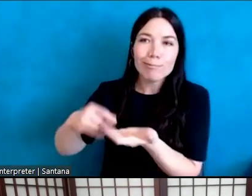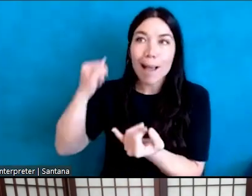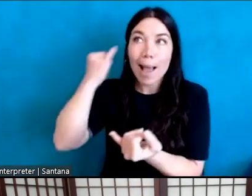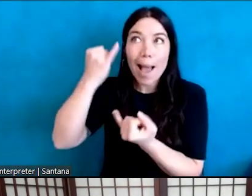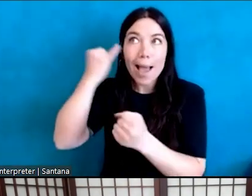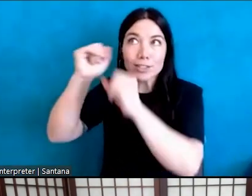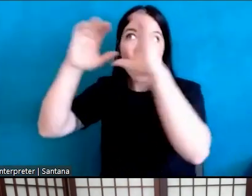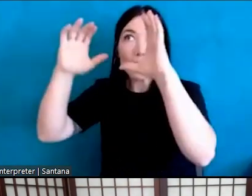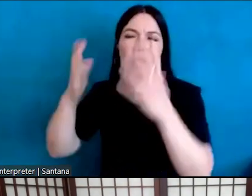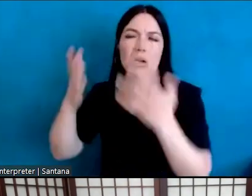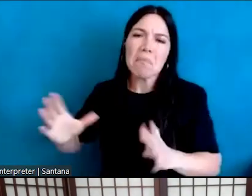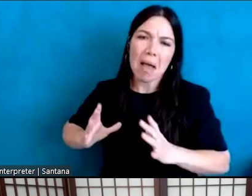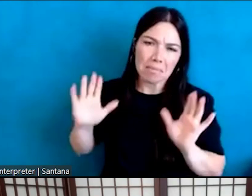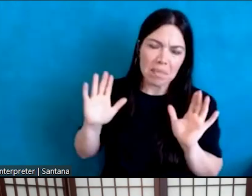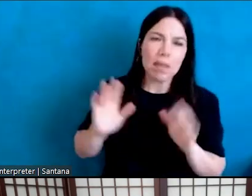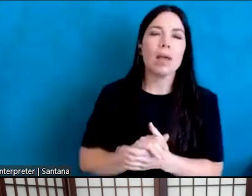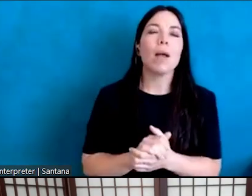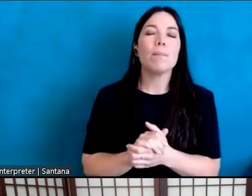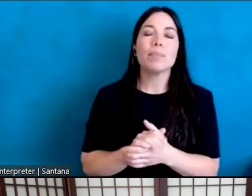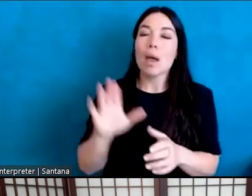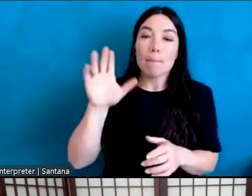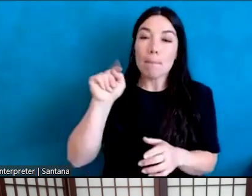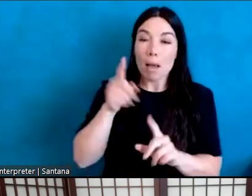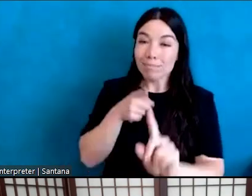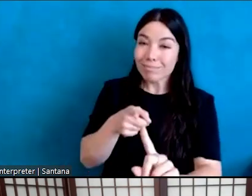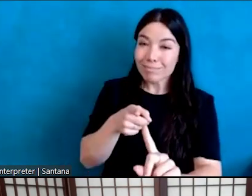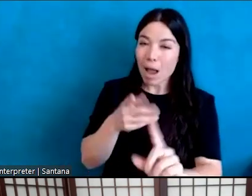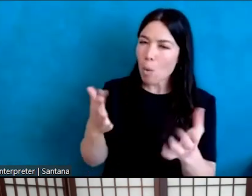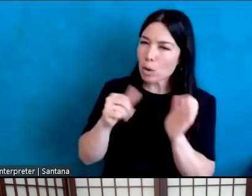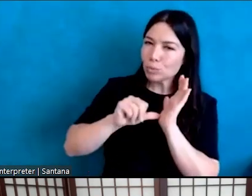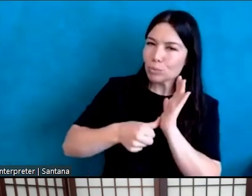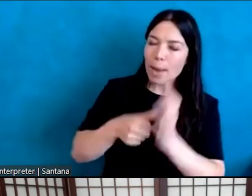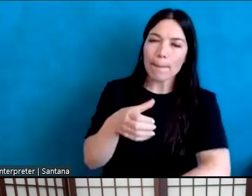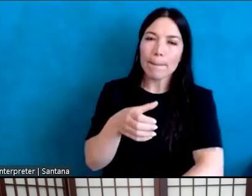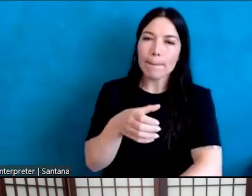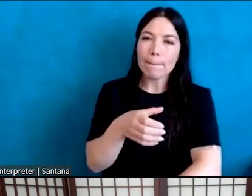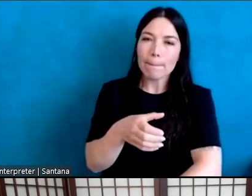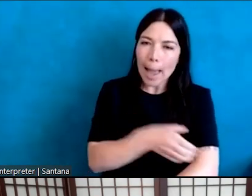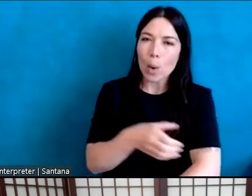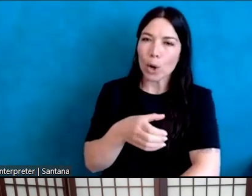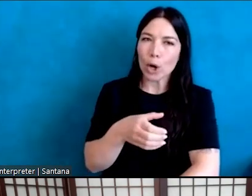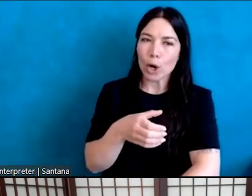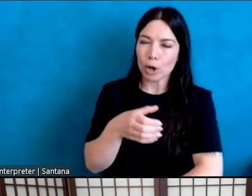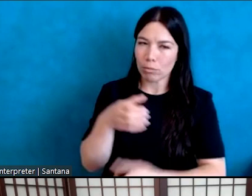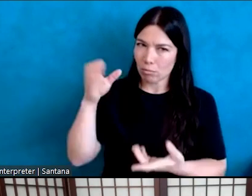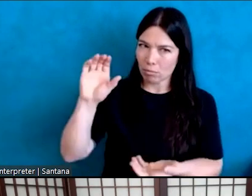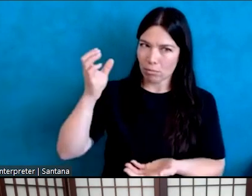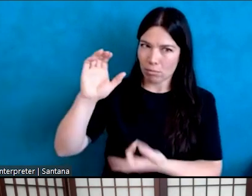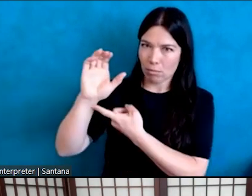Still, I wanted to put more emphasis on power, as I think this is such a key variable to issues of describing and theorizing language use,